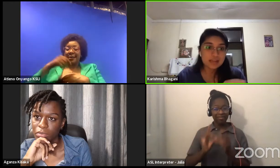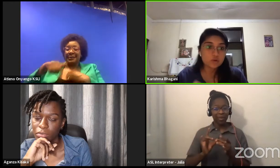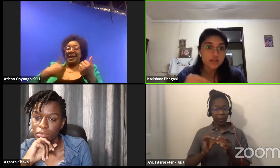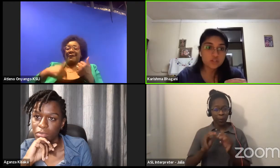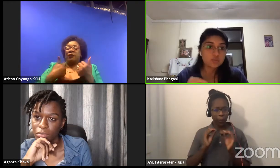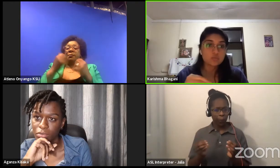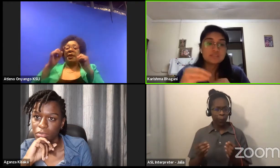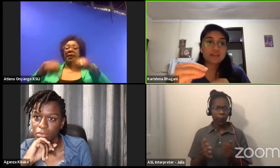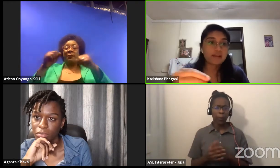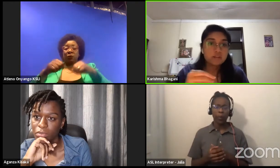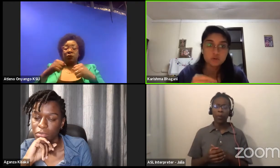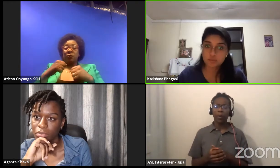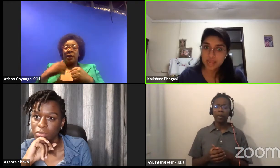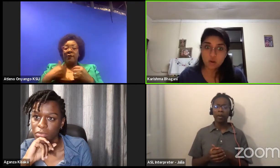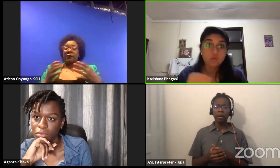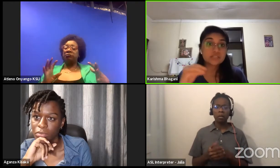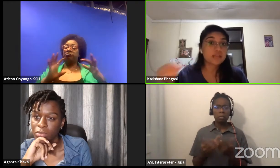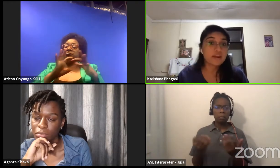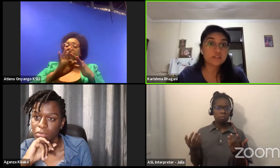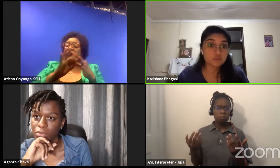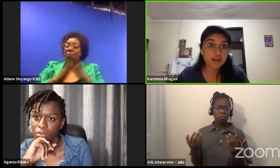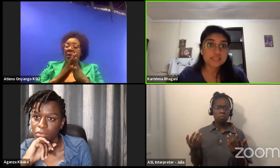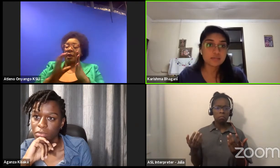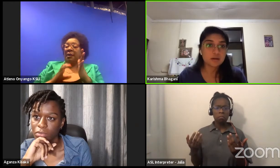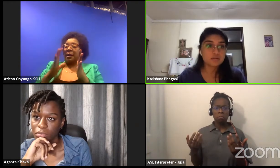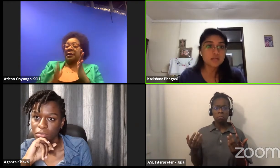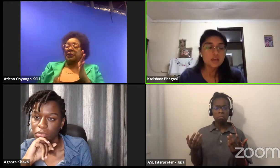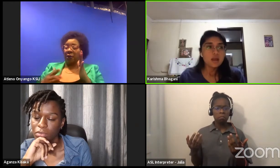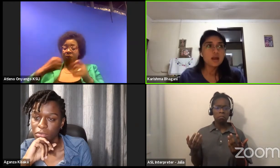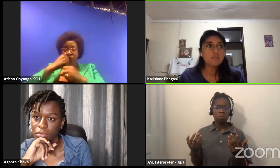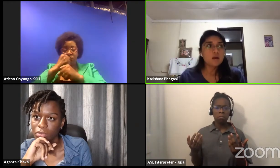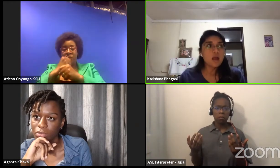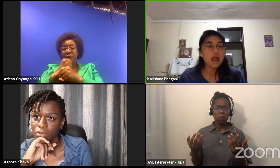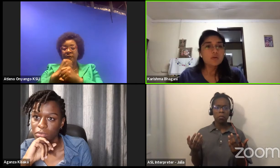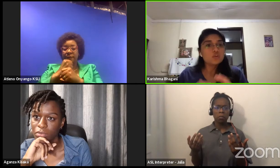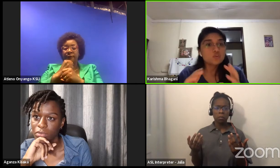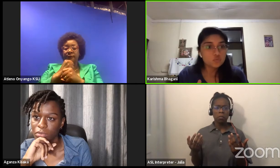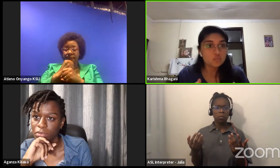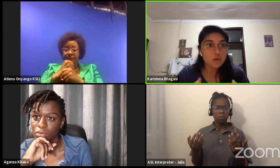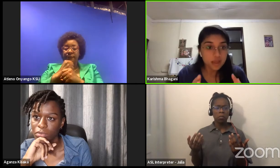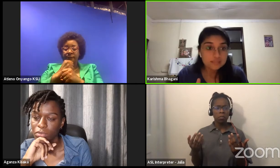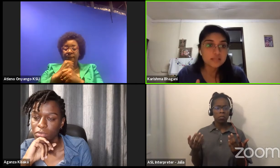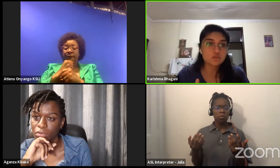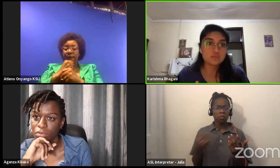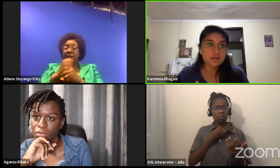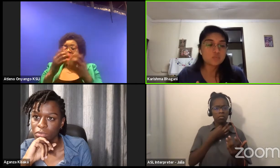that connection with whatever character you're playing or what type of character you're writing about, how do you Aganza do that?